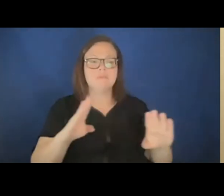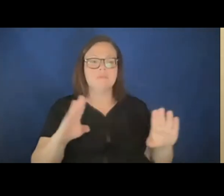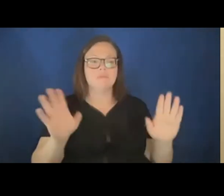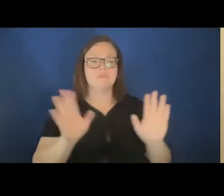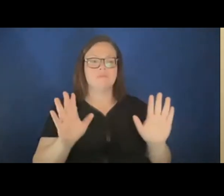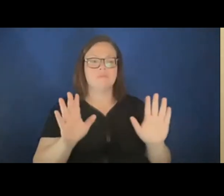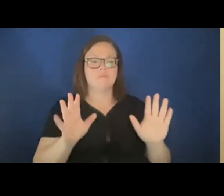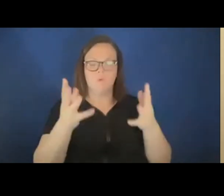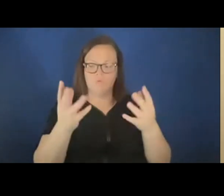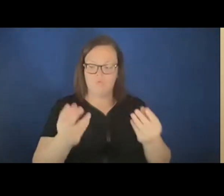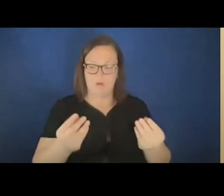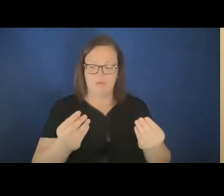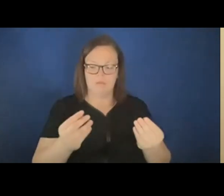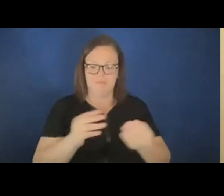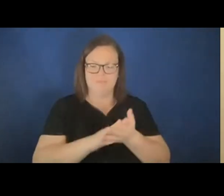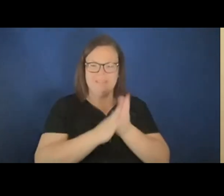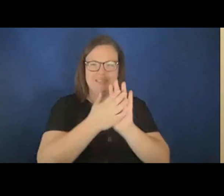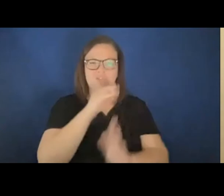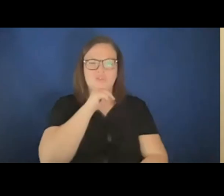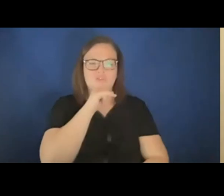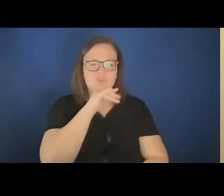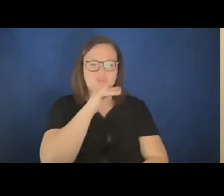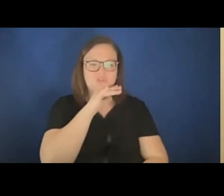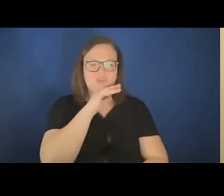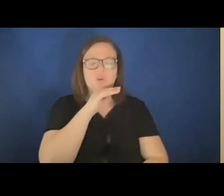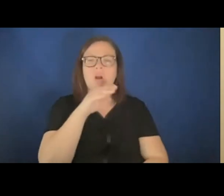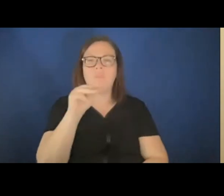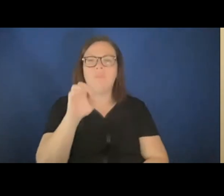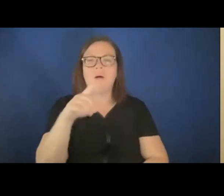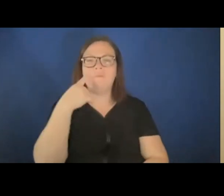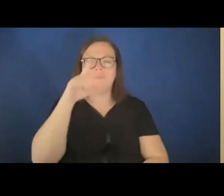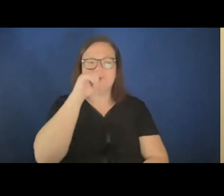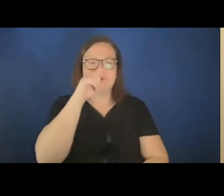And wet turned dirt into mud for sparrows––